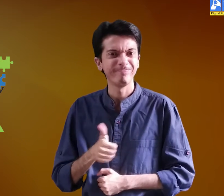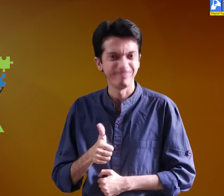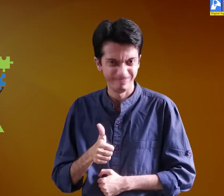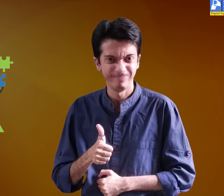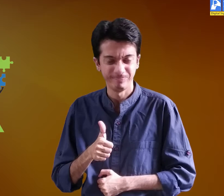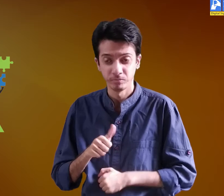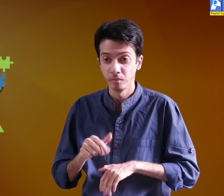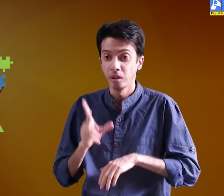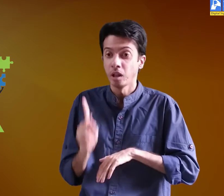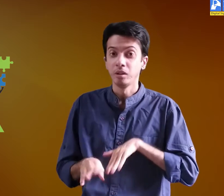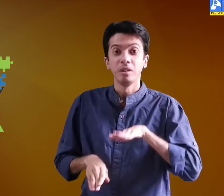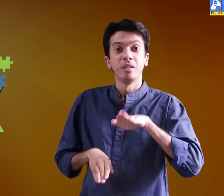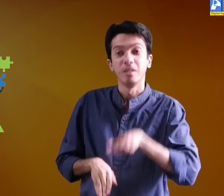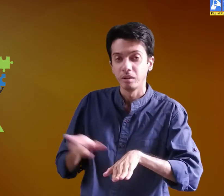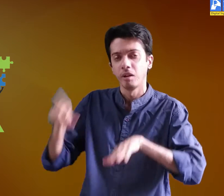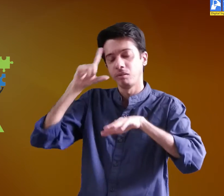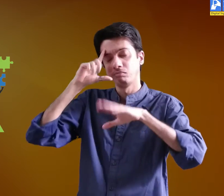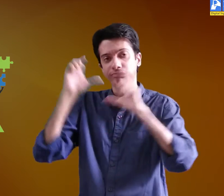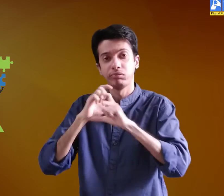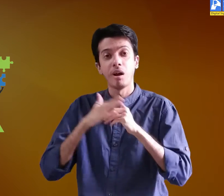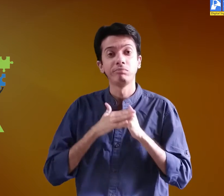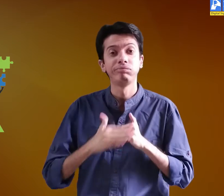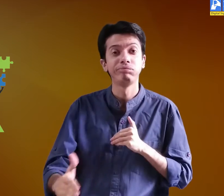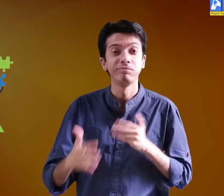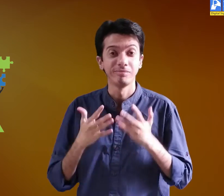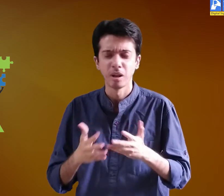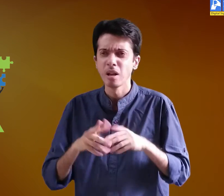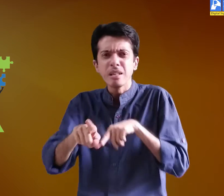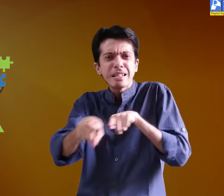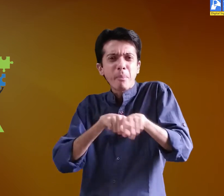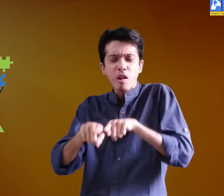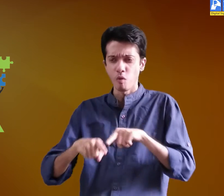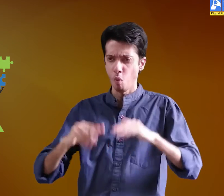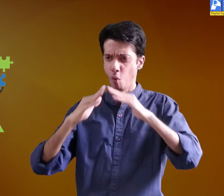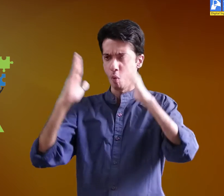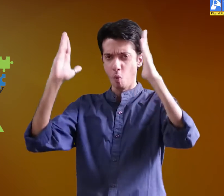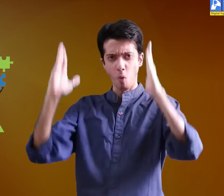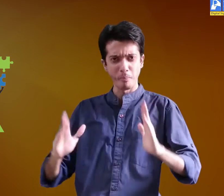his critical period that is why it is obvious for him to get confused in understanding the language